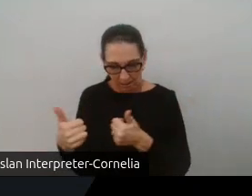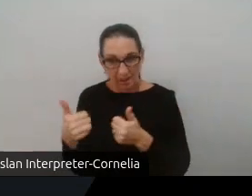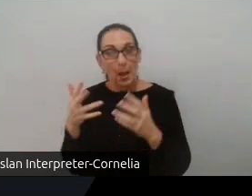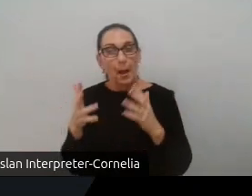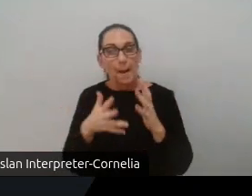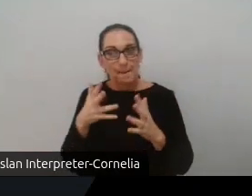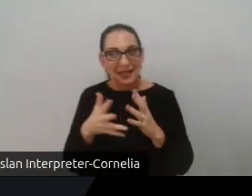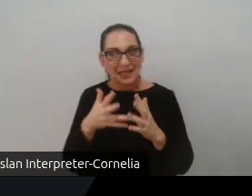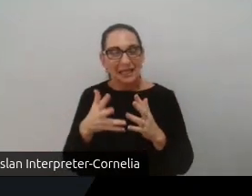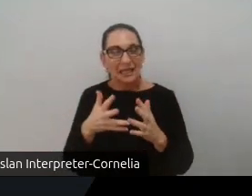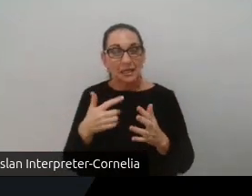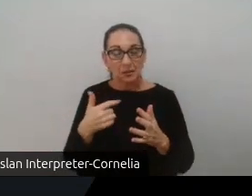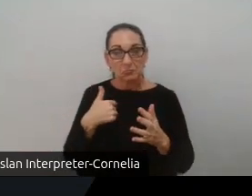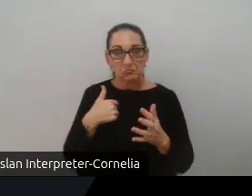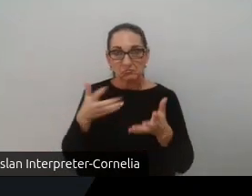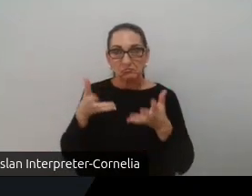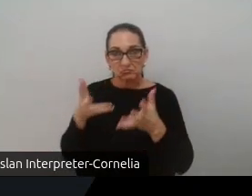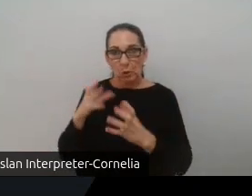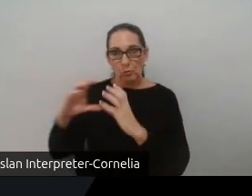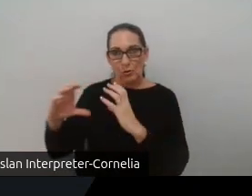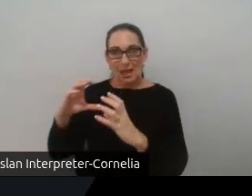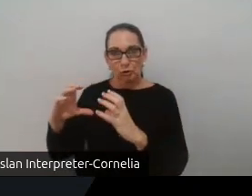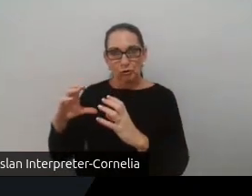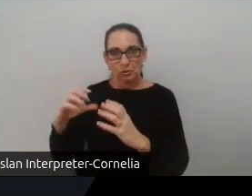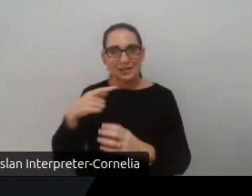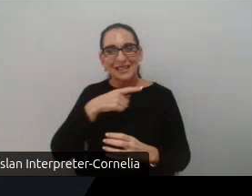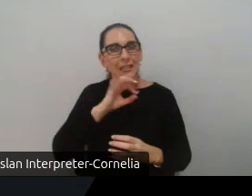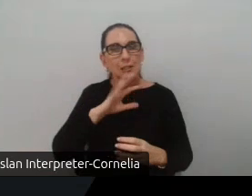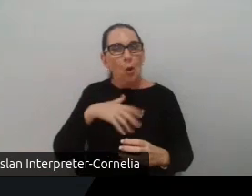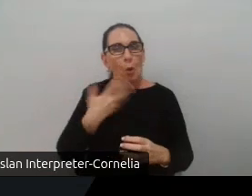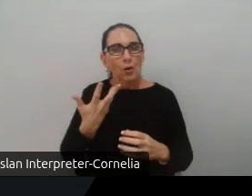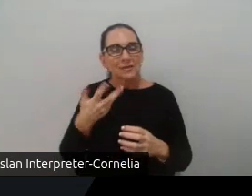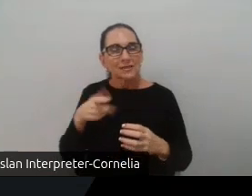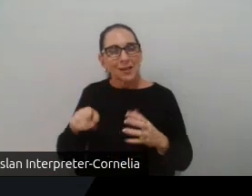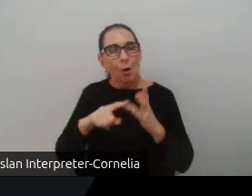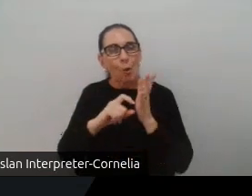to communicate. She's not asking for the order to expire sooner. She's asking for it to stay in this